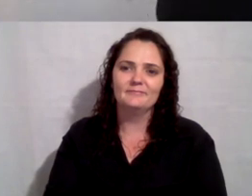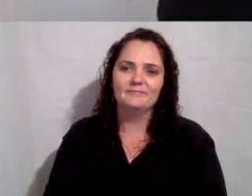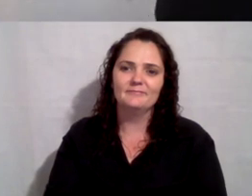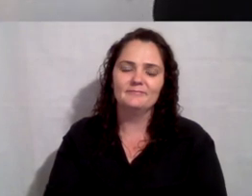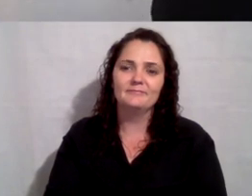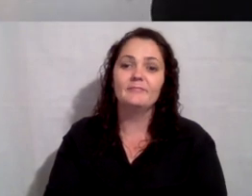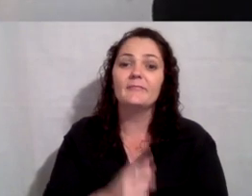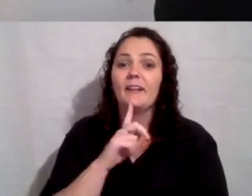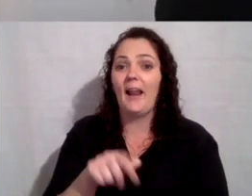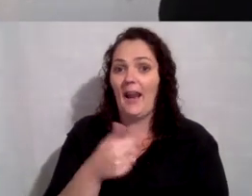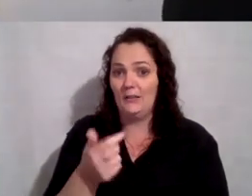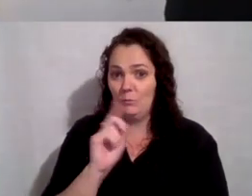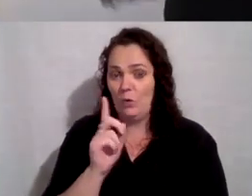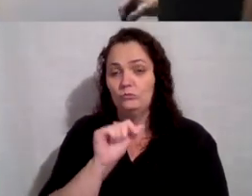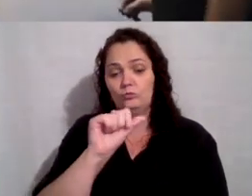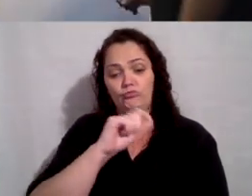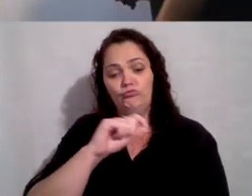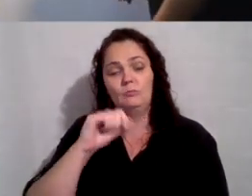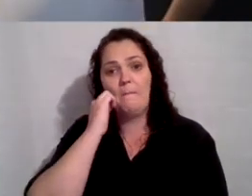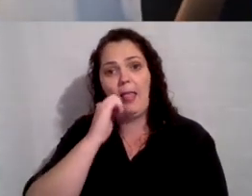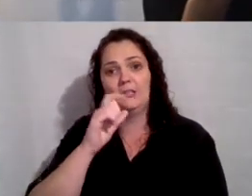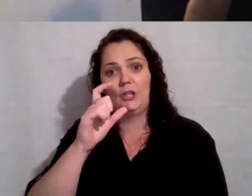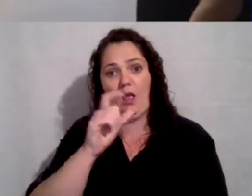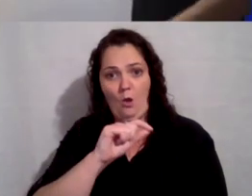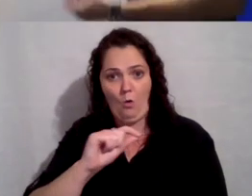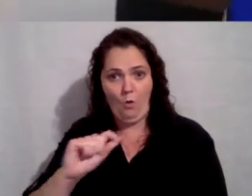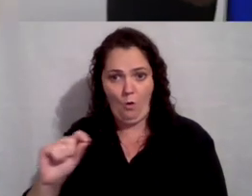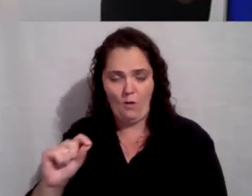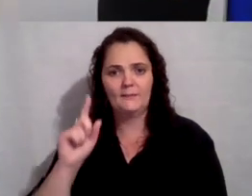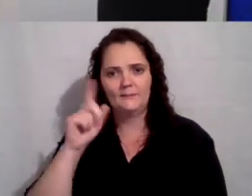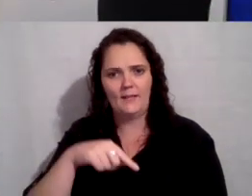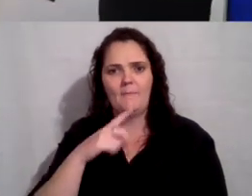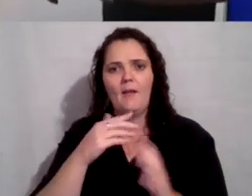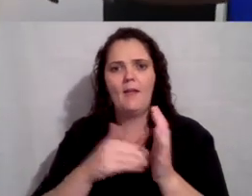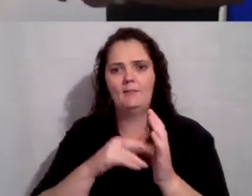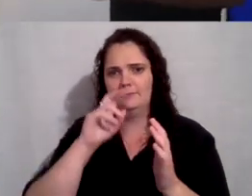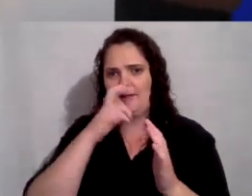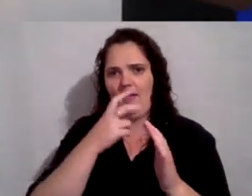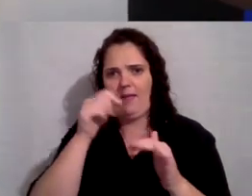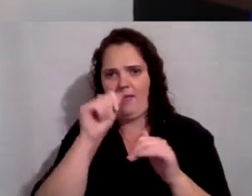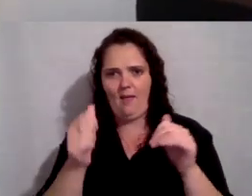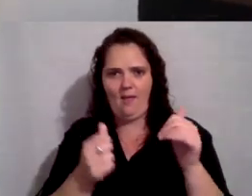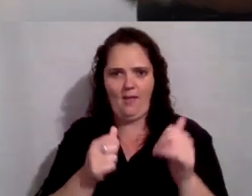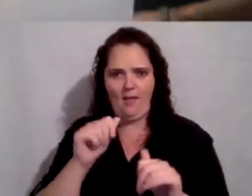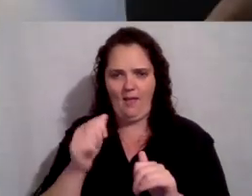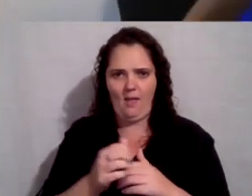is come back in with your charcoal or your graphite and now start to build the dark shapes. Don't worry about line,